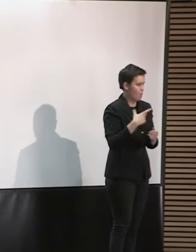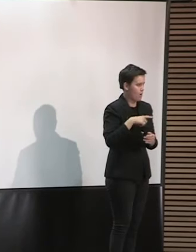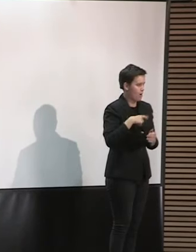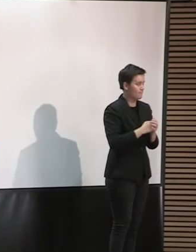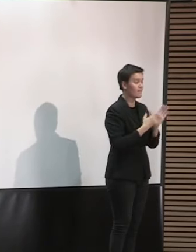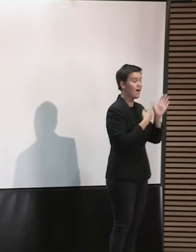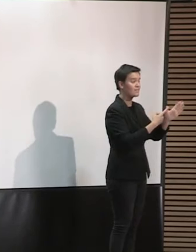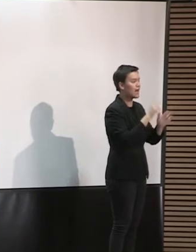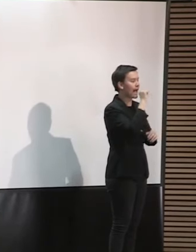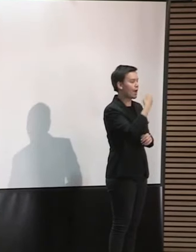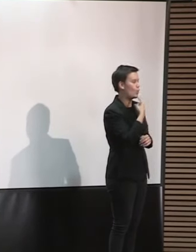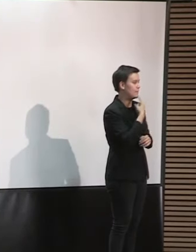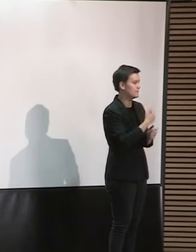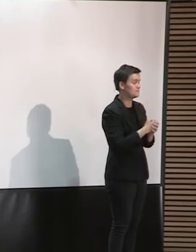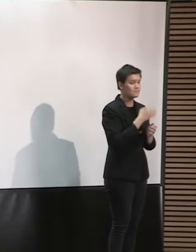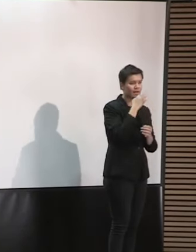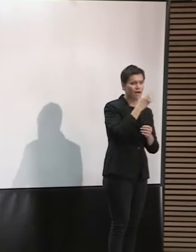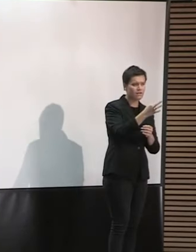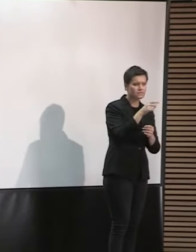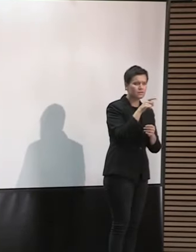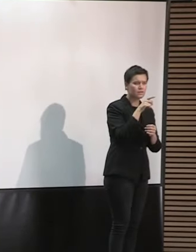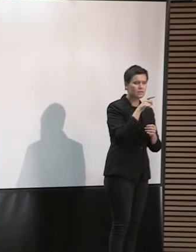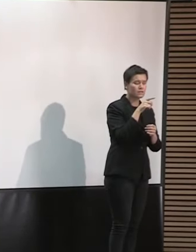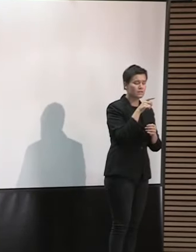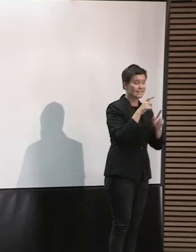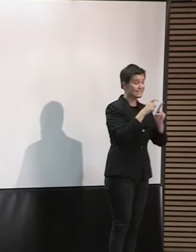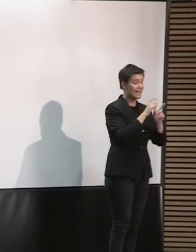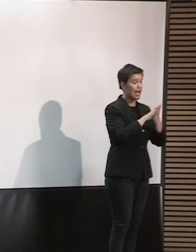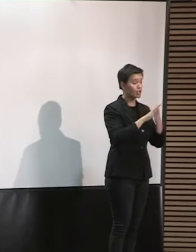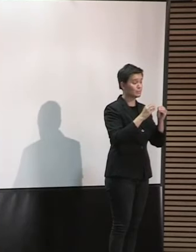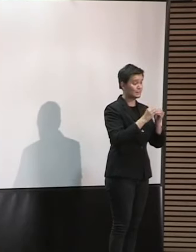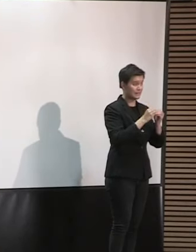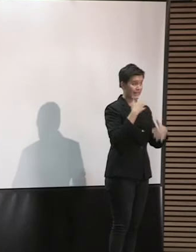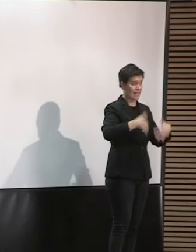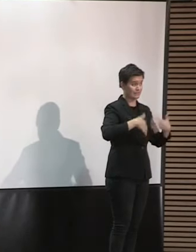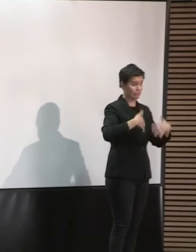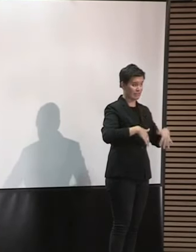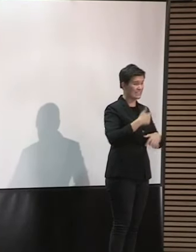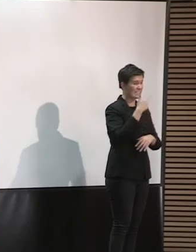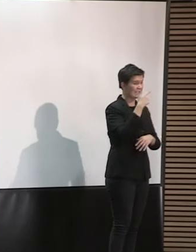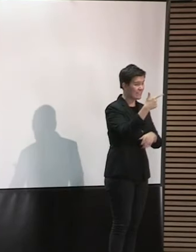source of the current outbreaks were and no links have been established that link it back to MIQ. It is a